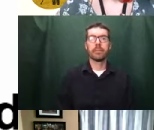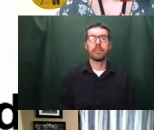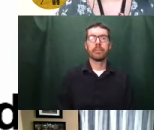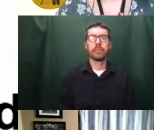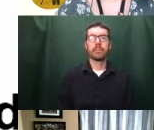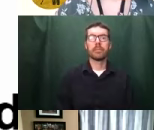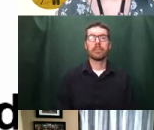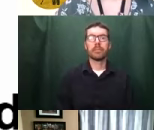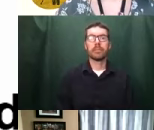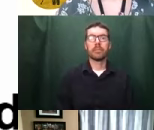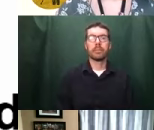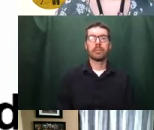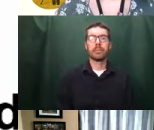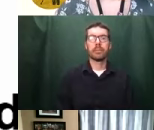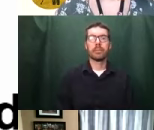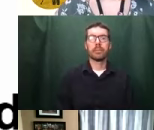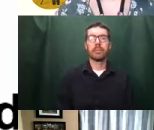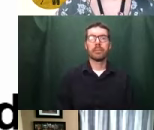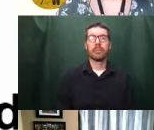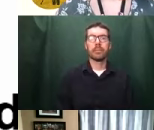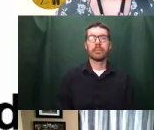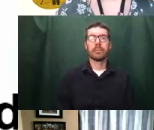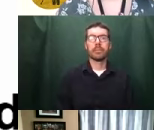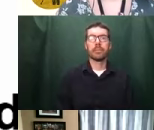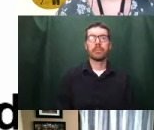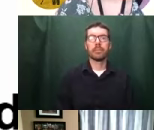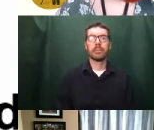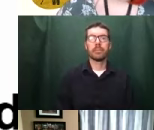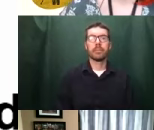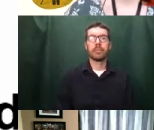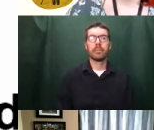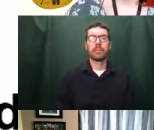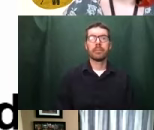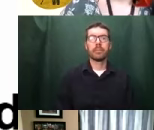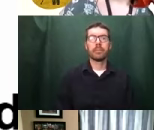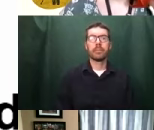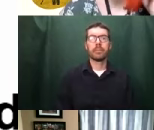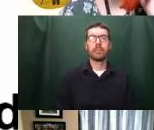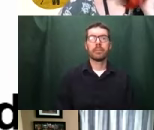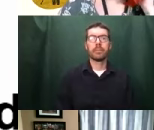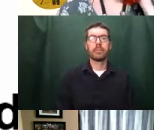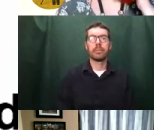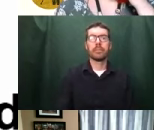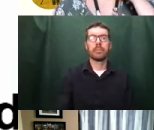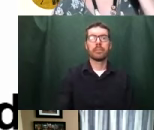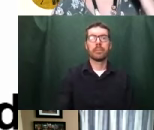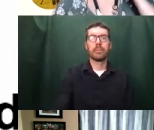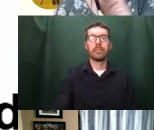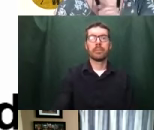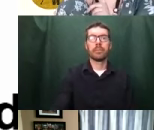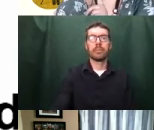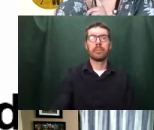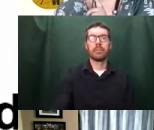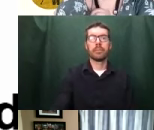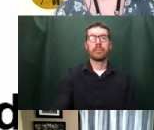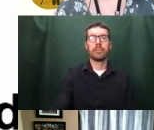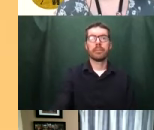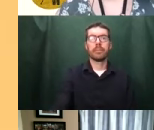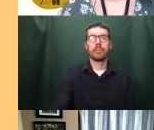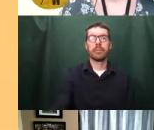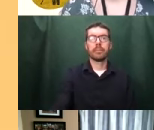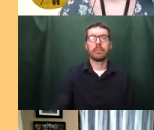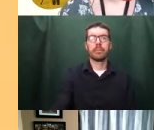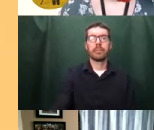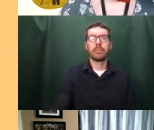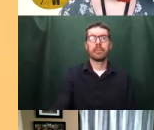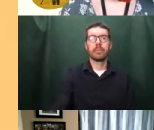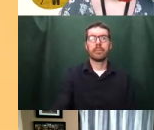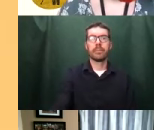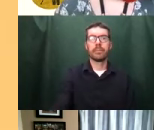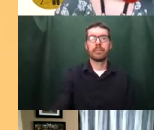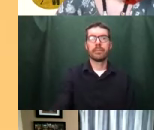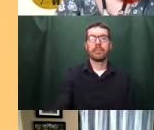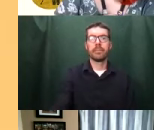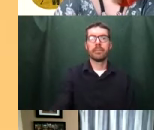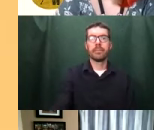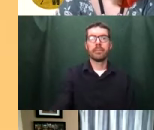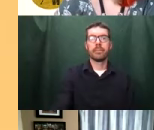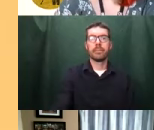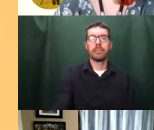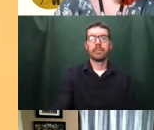poor outcomes in education, income and employment. Um, next slide please. So this slide says